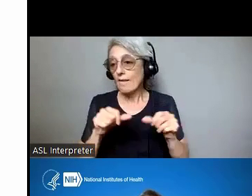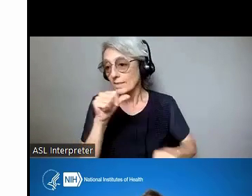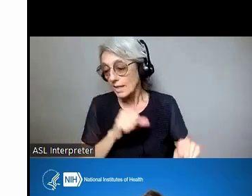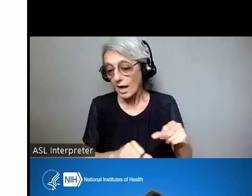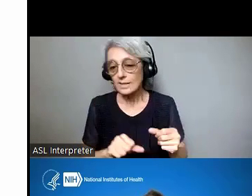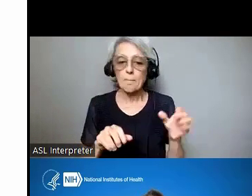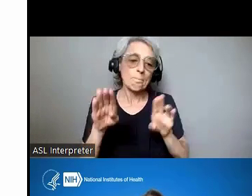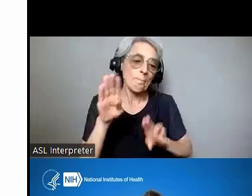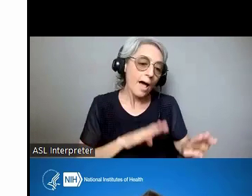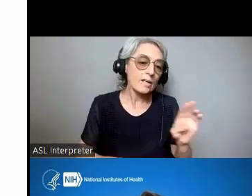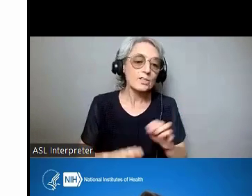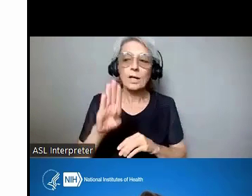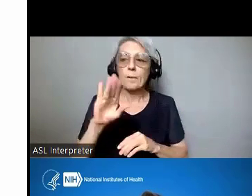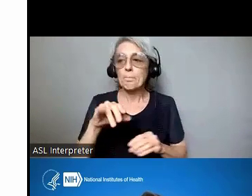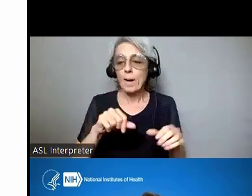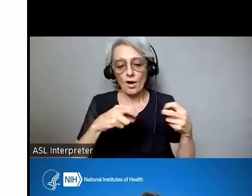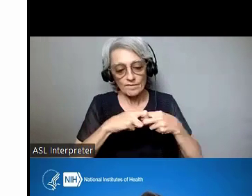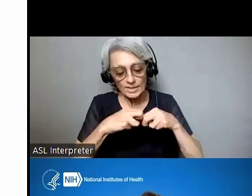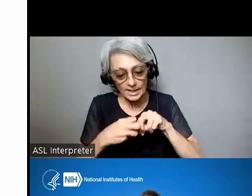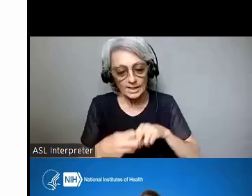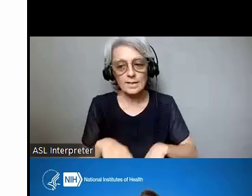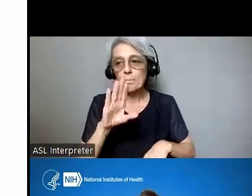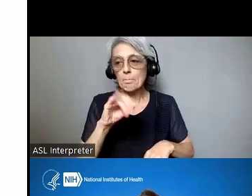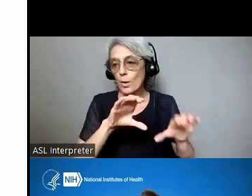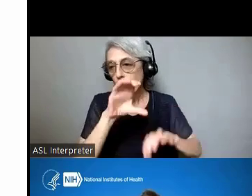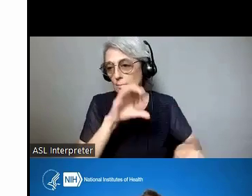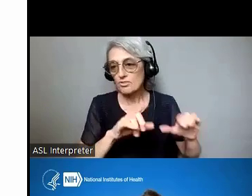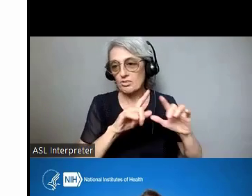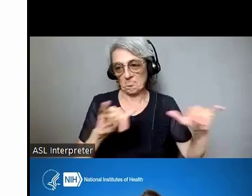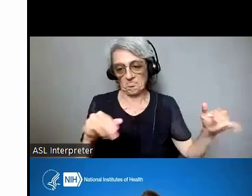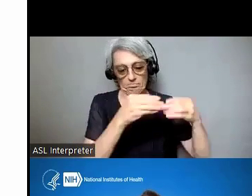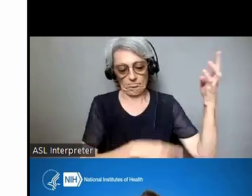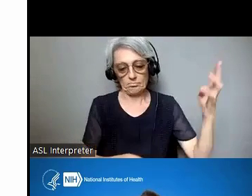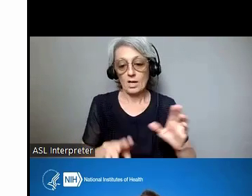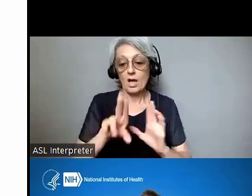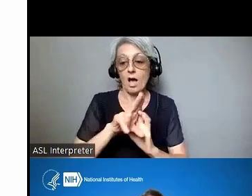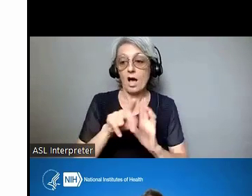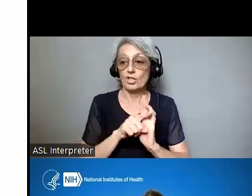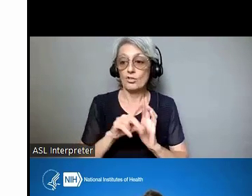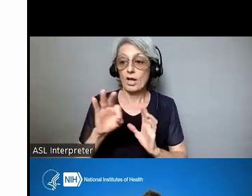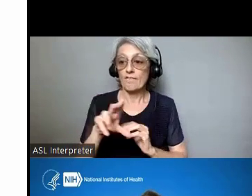biophysics, biochemistry, etc. An undergraduate-focused institution or a component